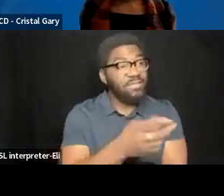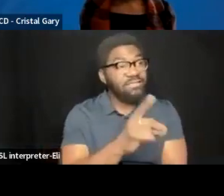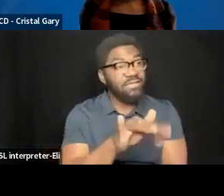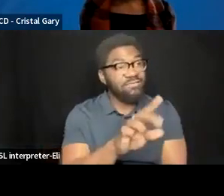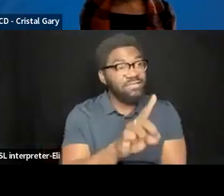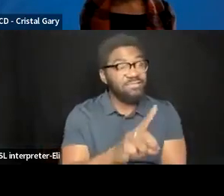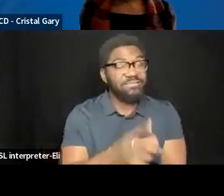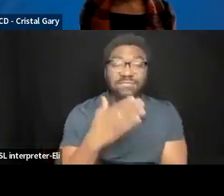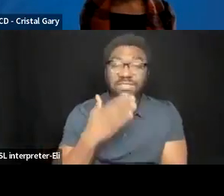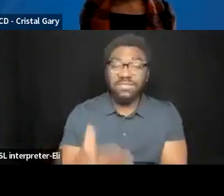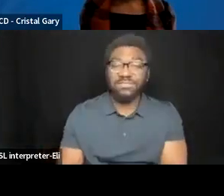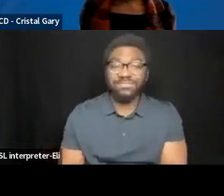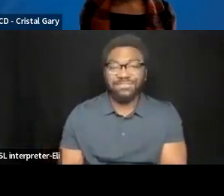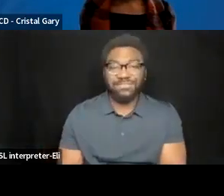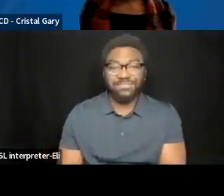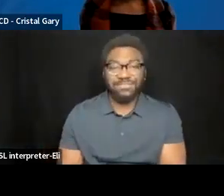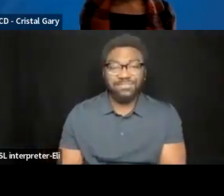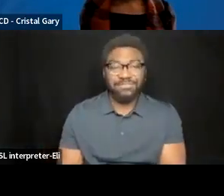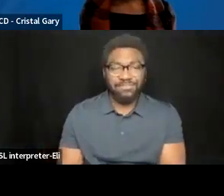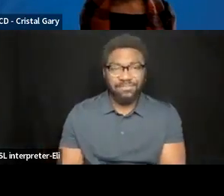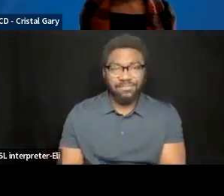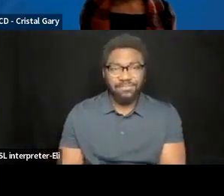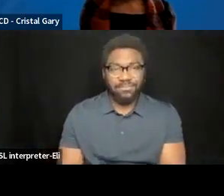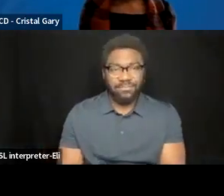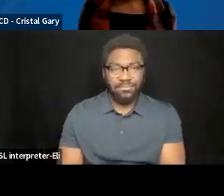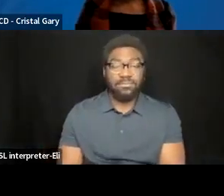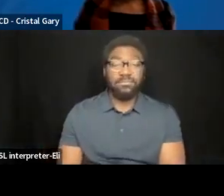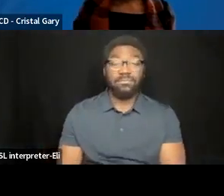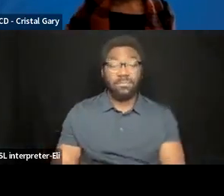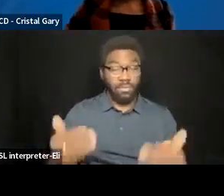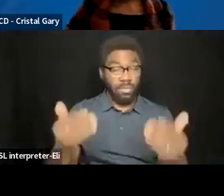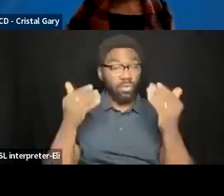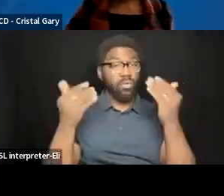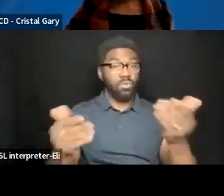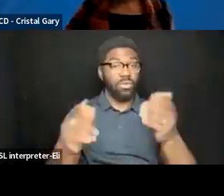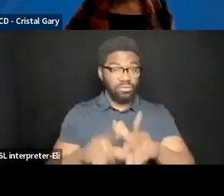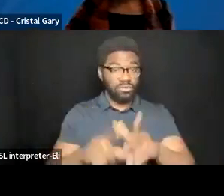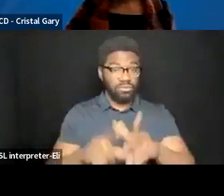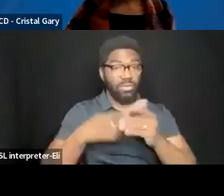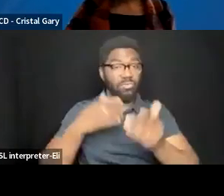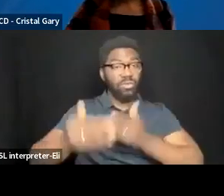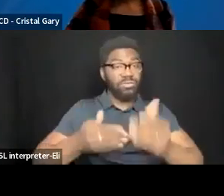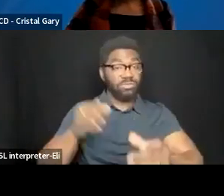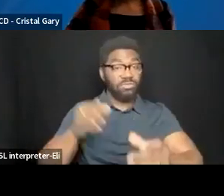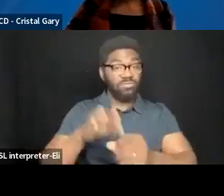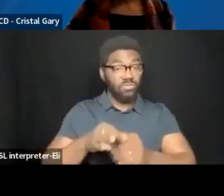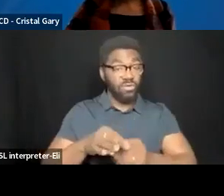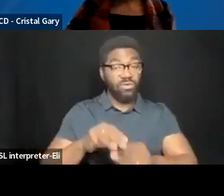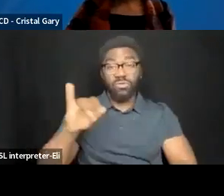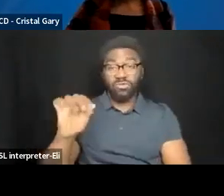Let's now begin the process of moving forward to a vote. And Joshua, Jill, I wonder if you could make a motion